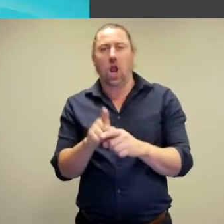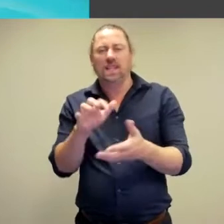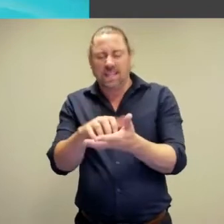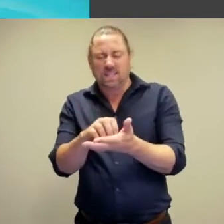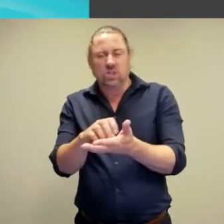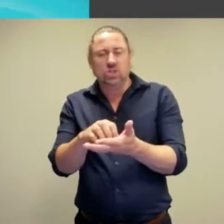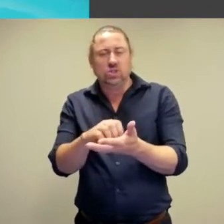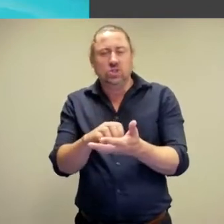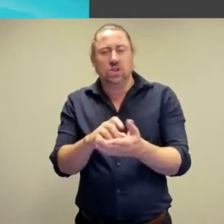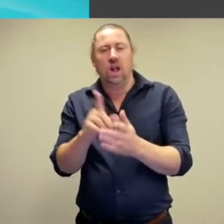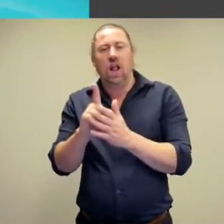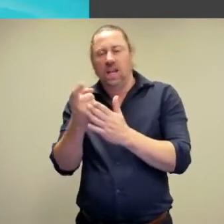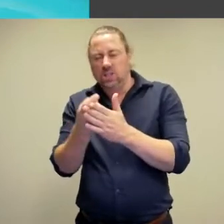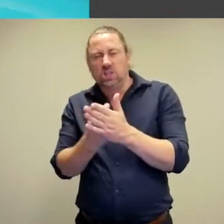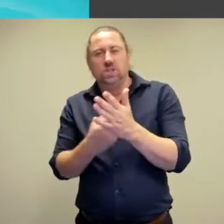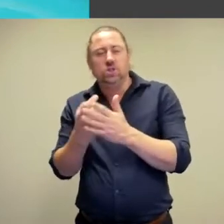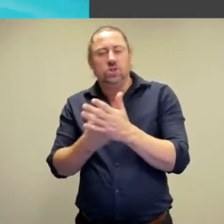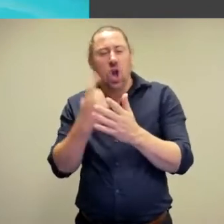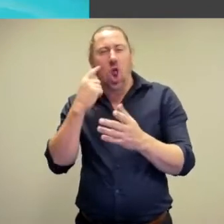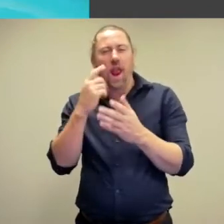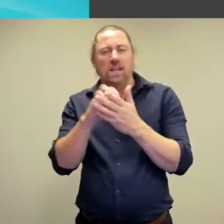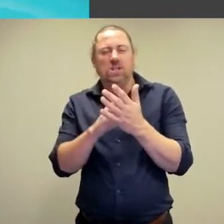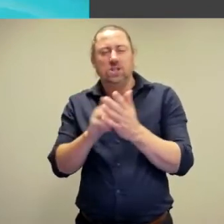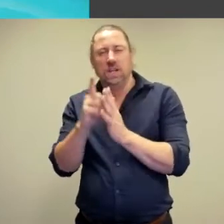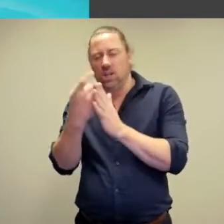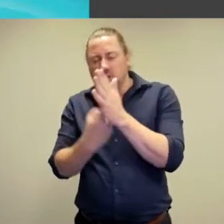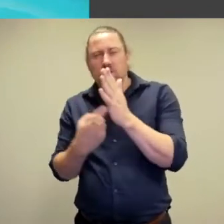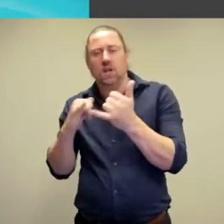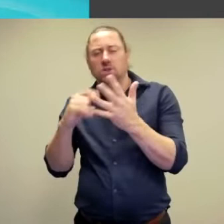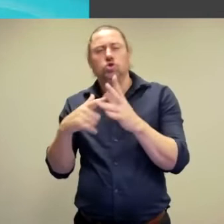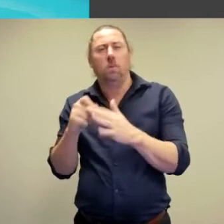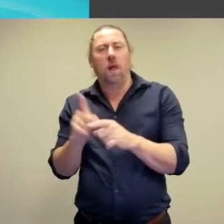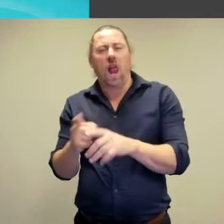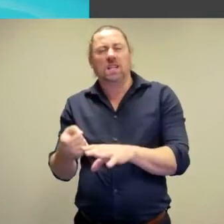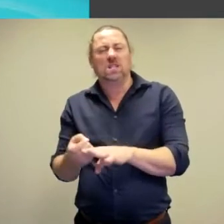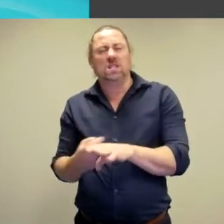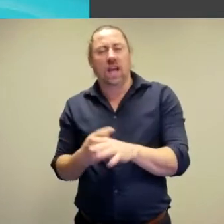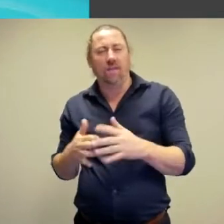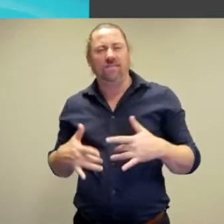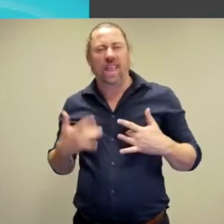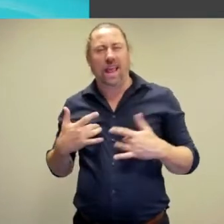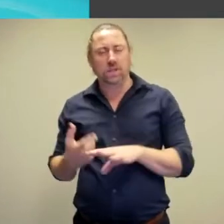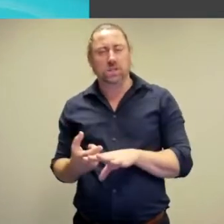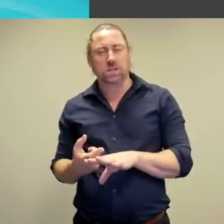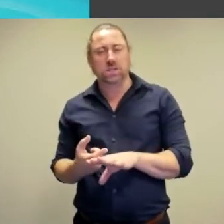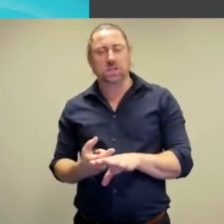shifting through lollies, cutting